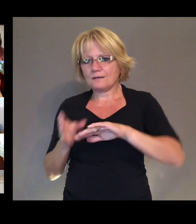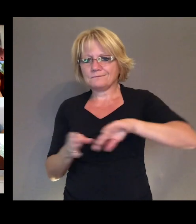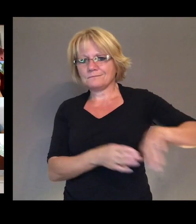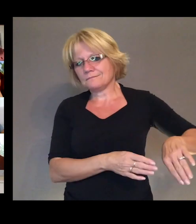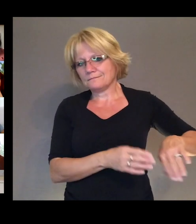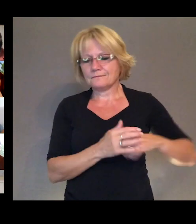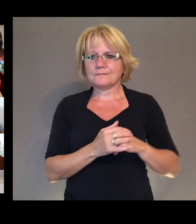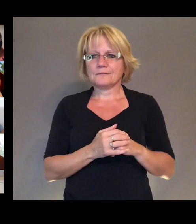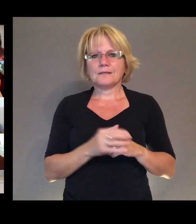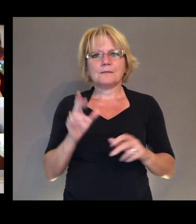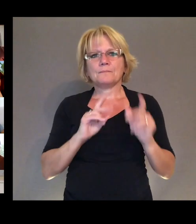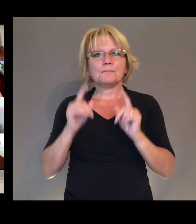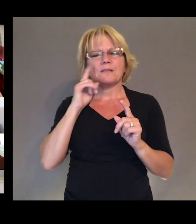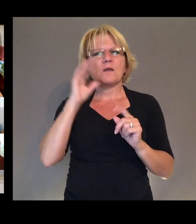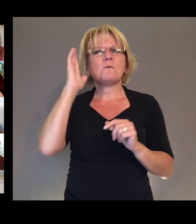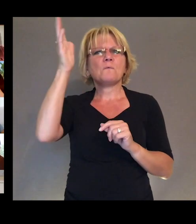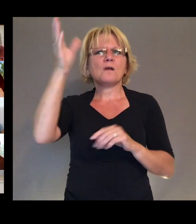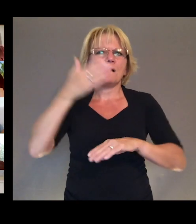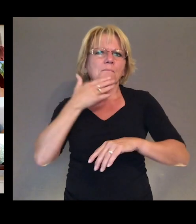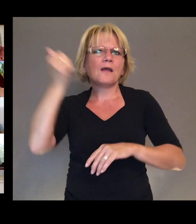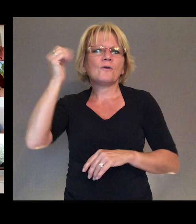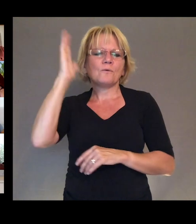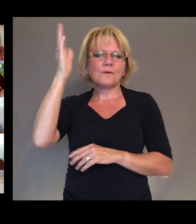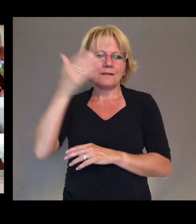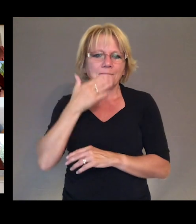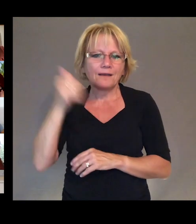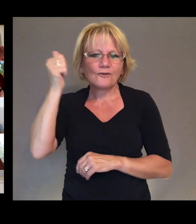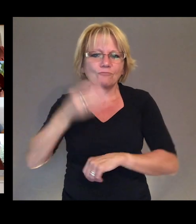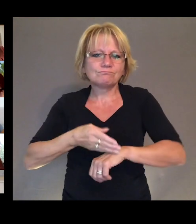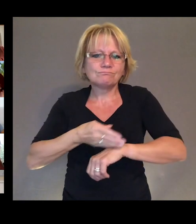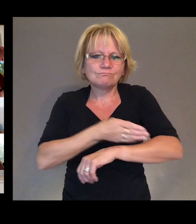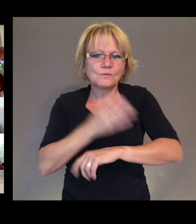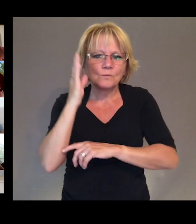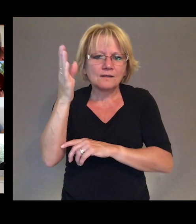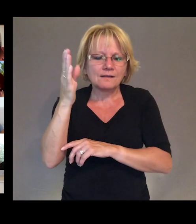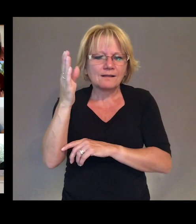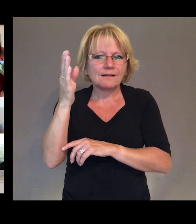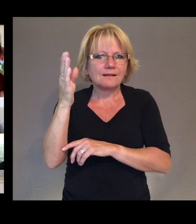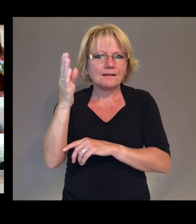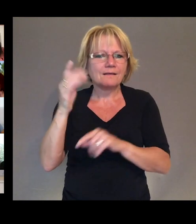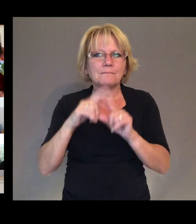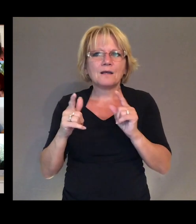like everything will get better, everything will get better. And so often without taking action, it doesn't.